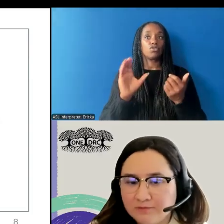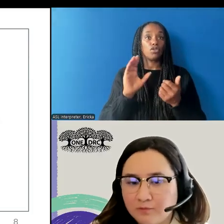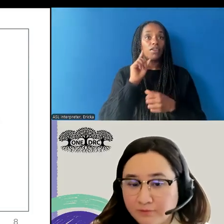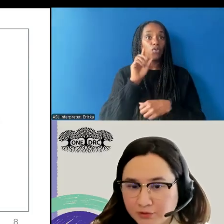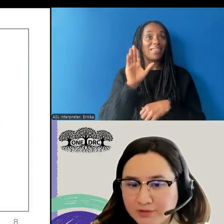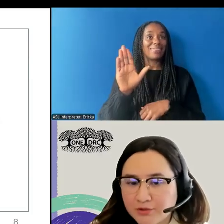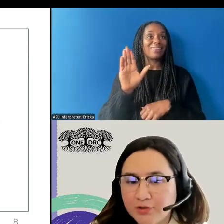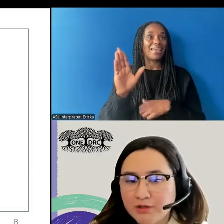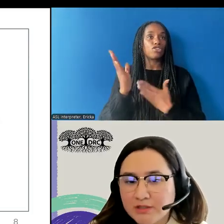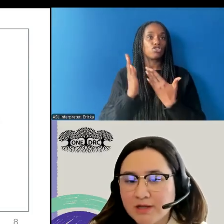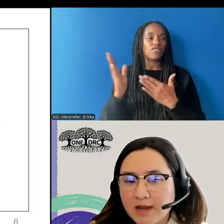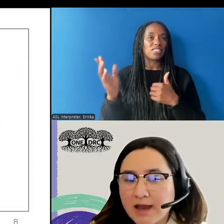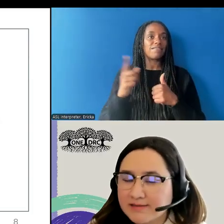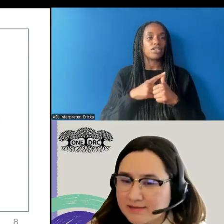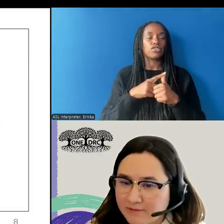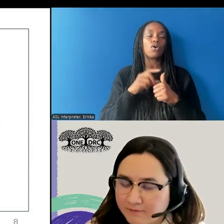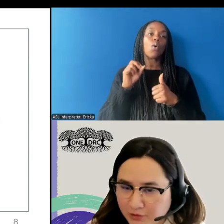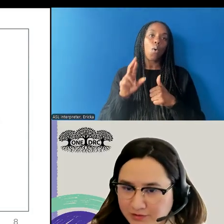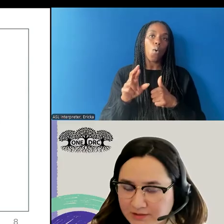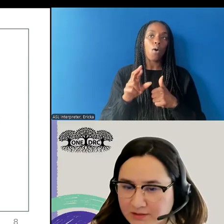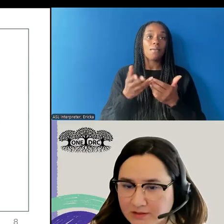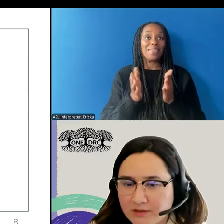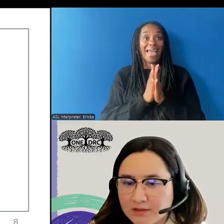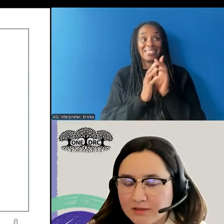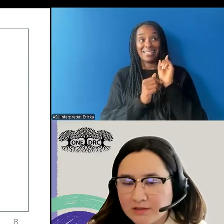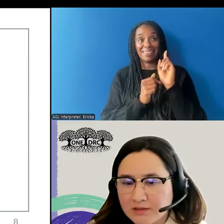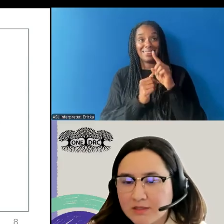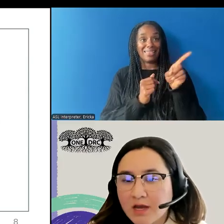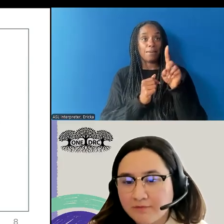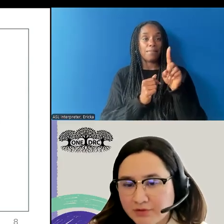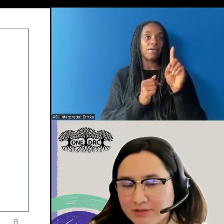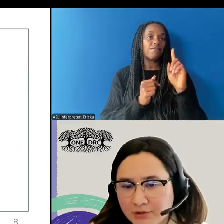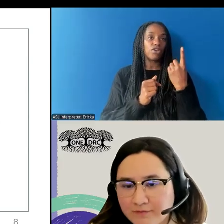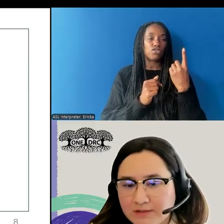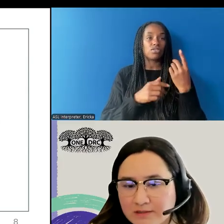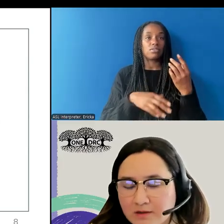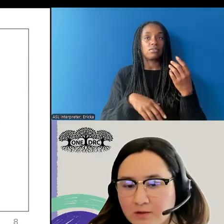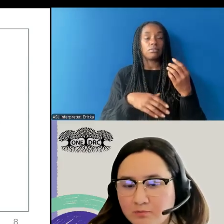first, or you need to ask them first to cover the service